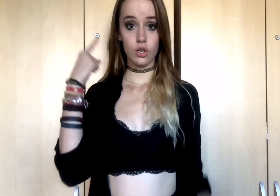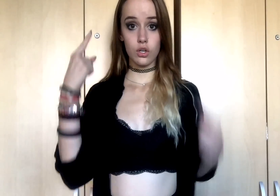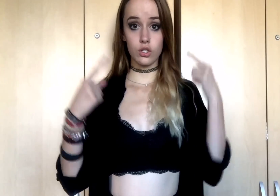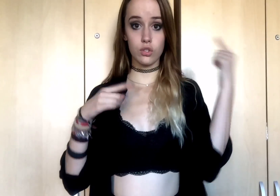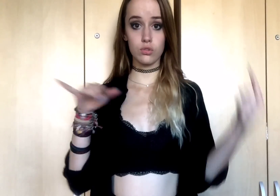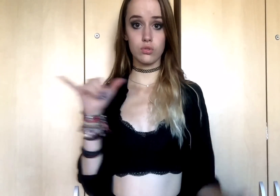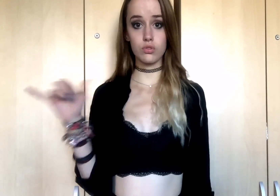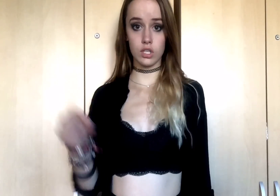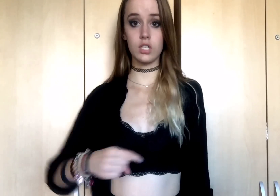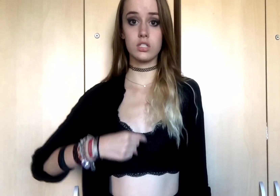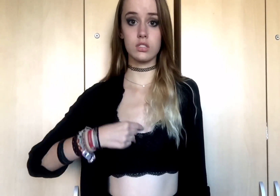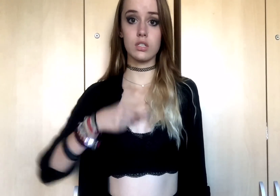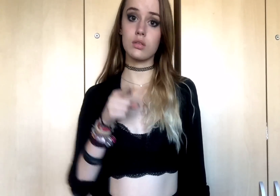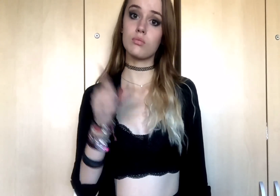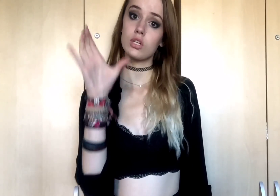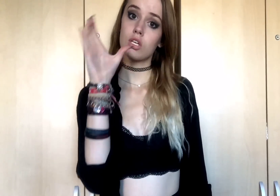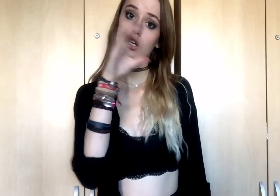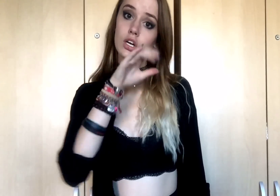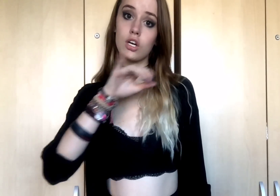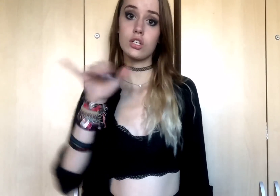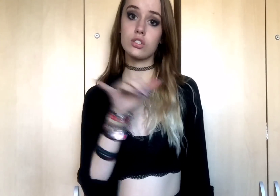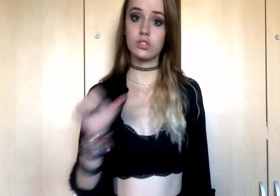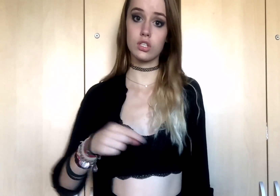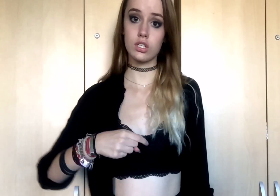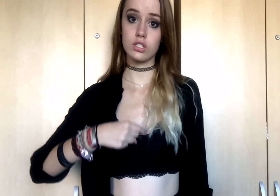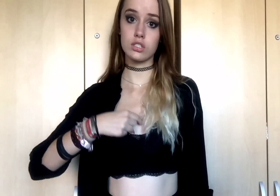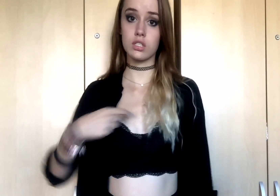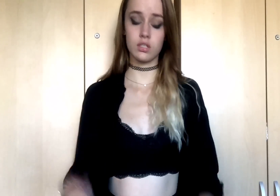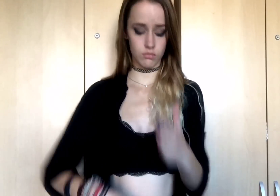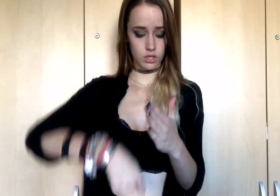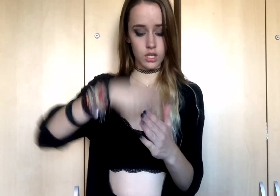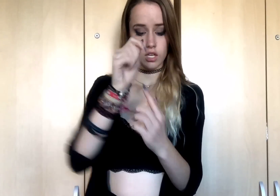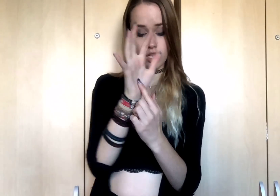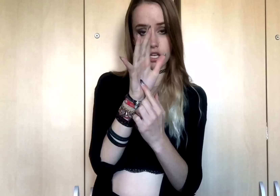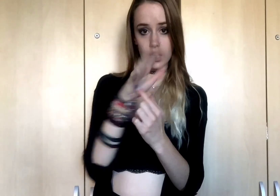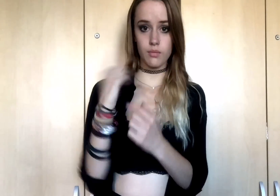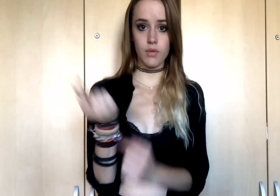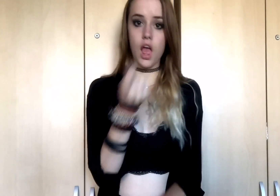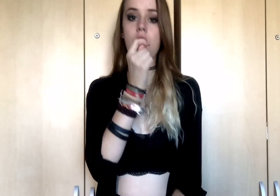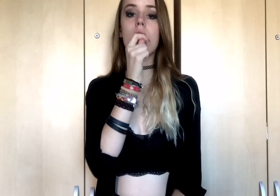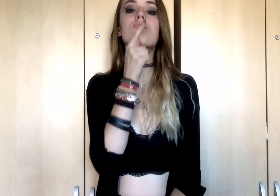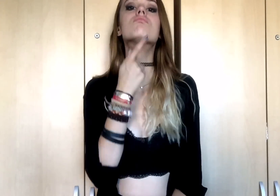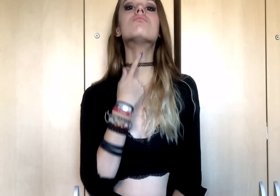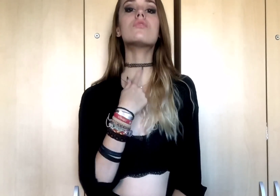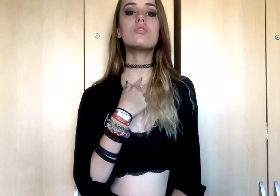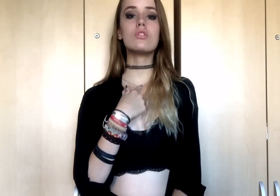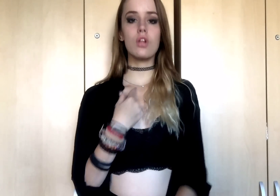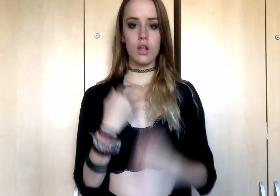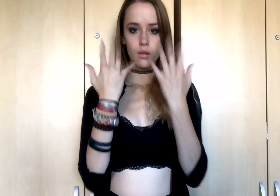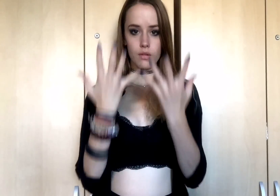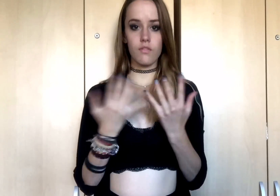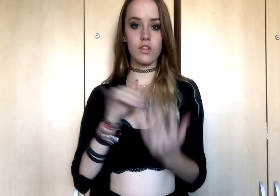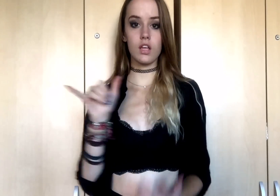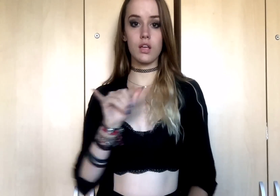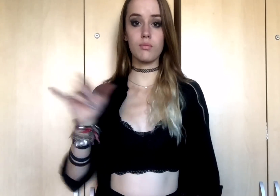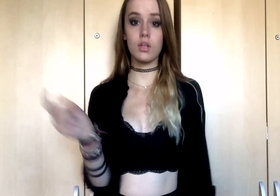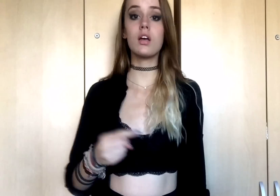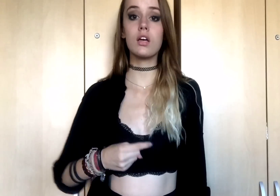Are you deranged like me? Are you strange like me? Lighting matches just to swallow up the flame like me?